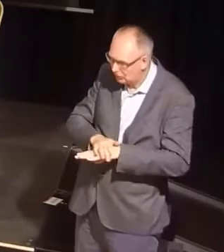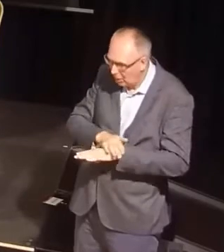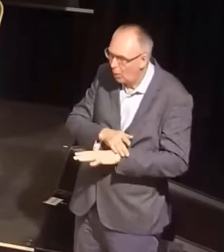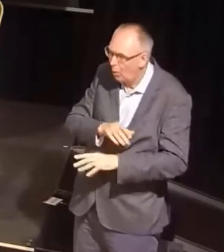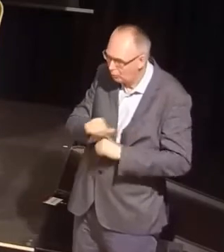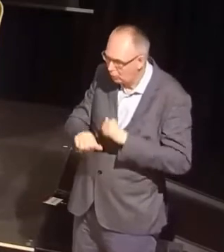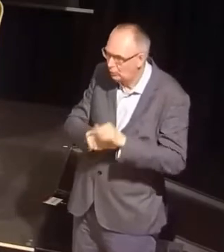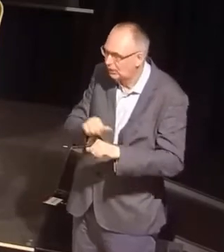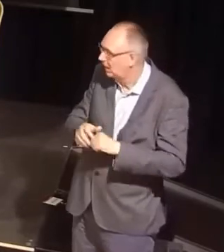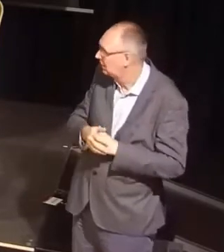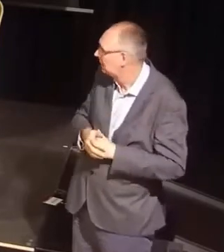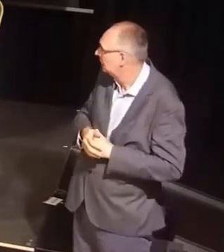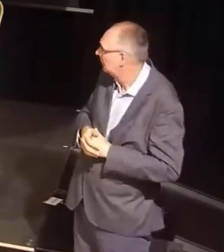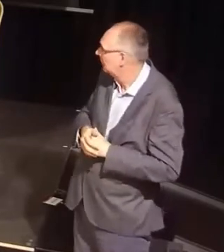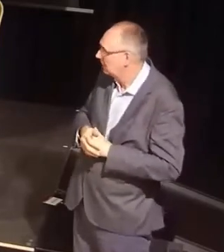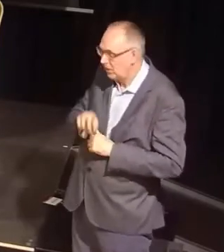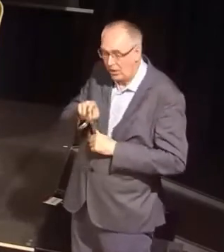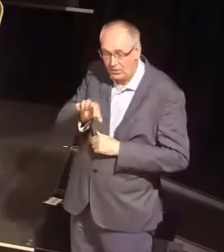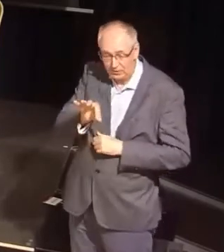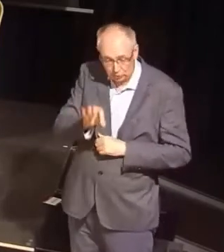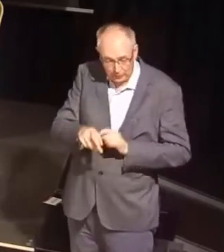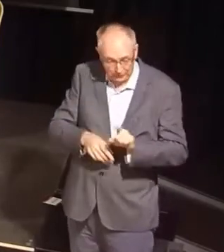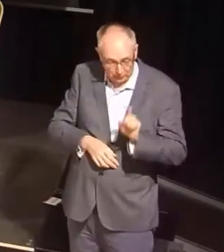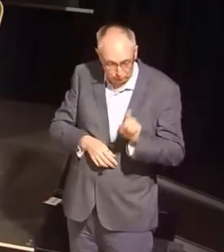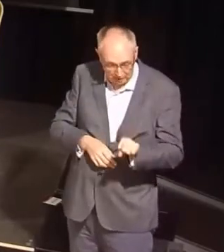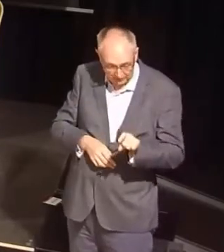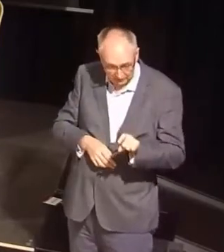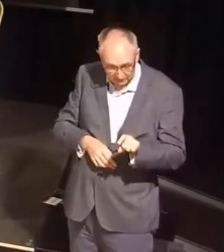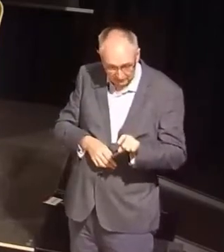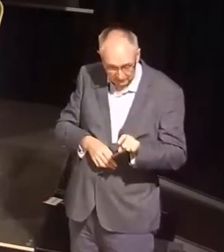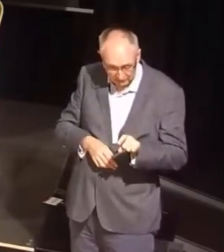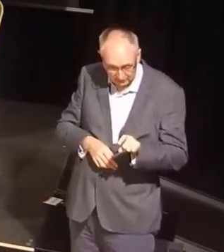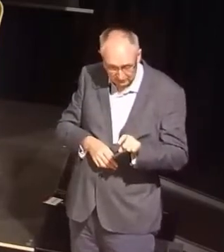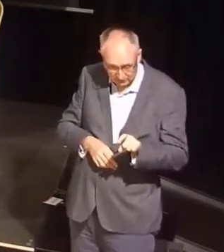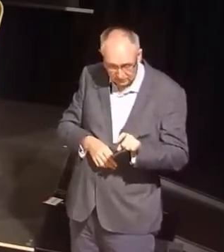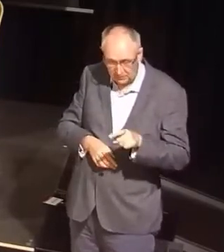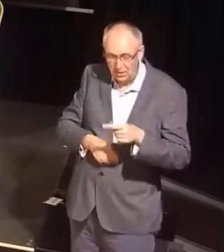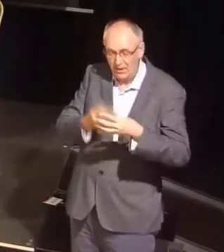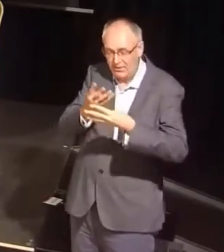You have pressed the button on the switch, there is a grid of different words prepared for you.